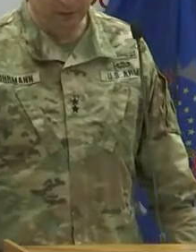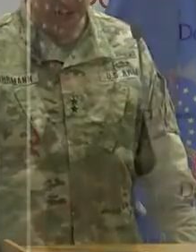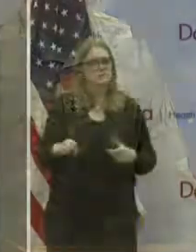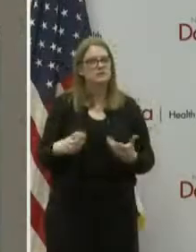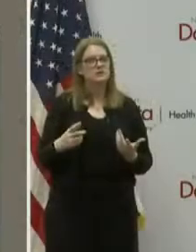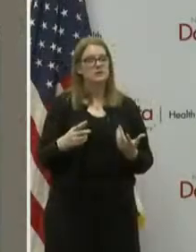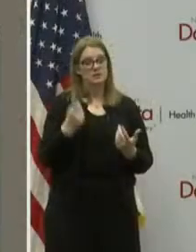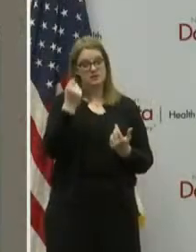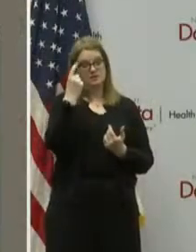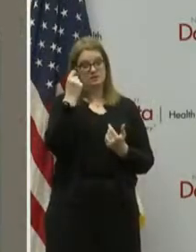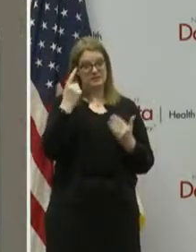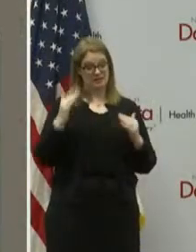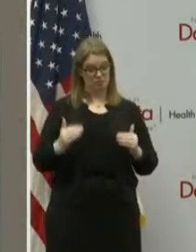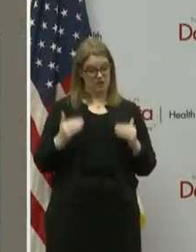POSSIBLE TESTING AND CONTRACT